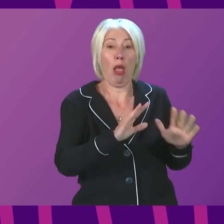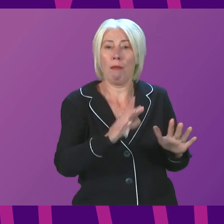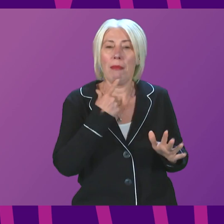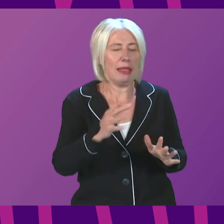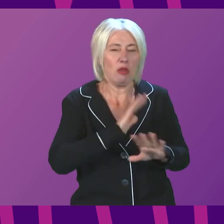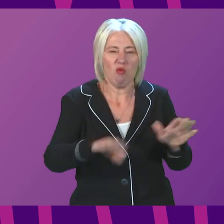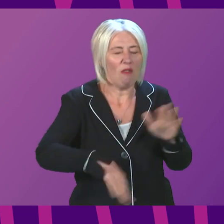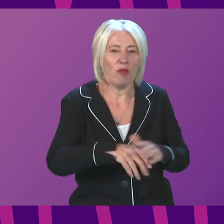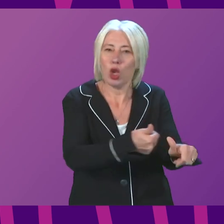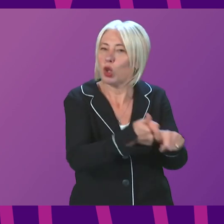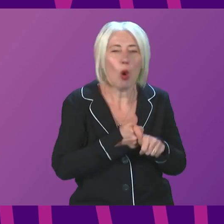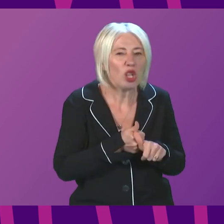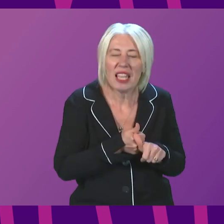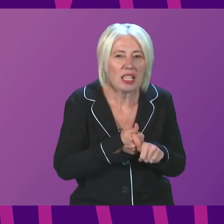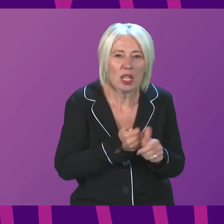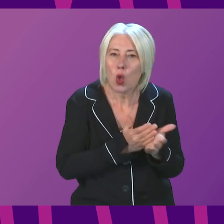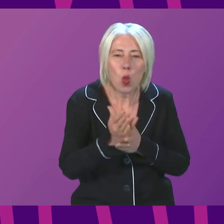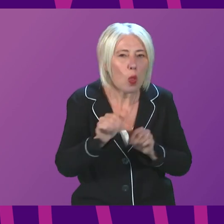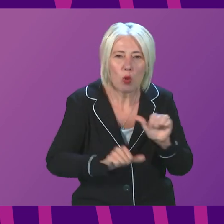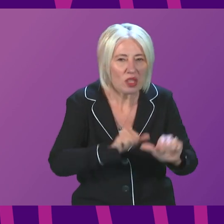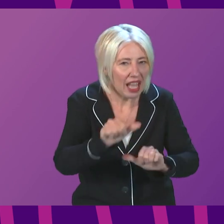supported in that process.